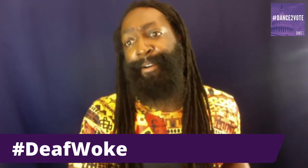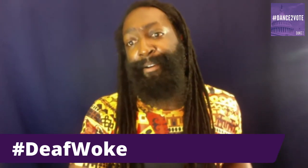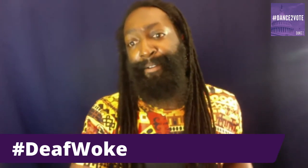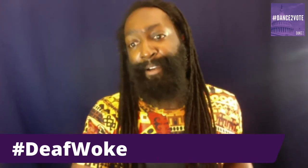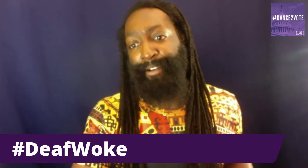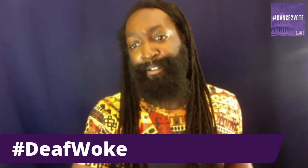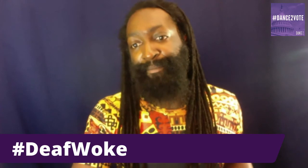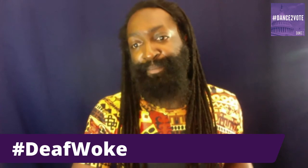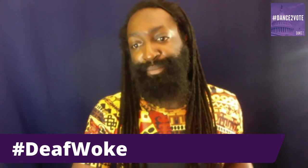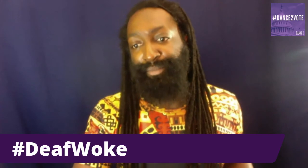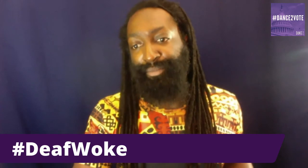Go vote, yeah.